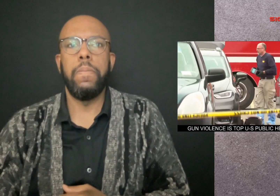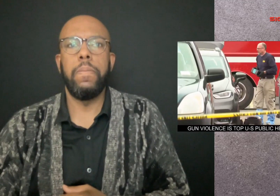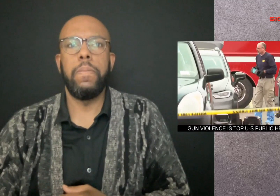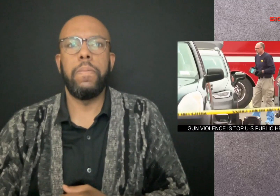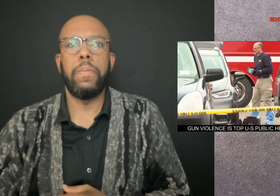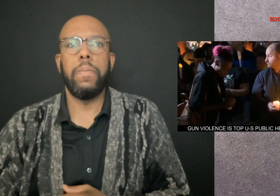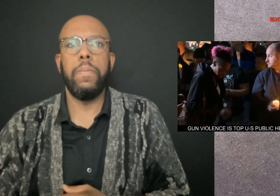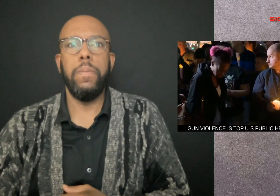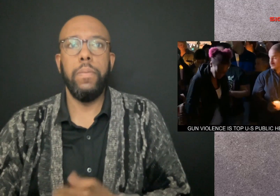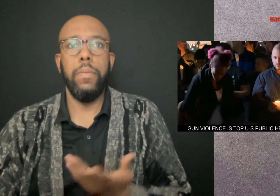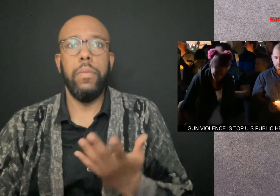year.